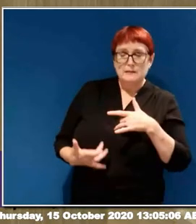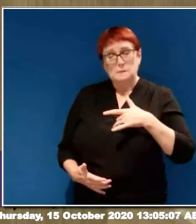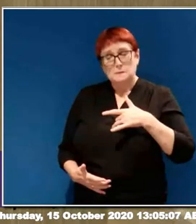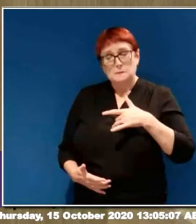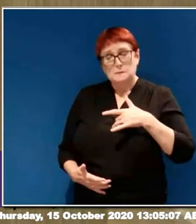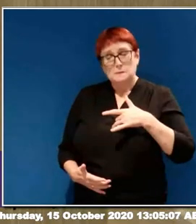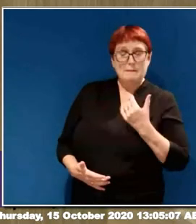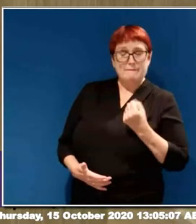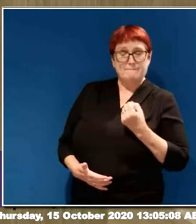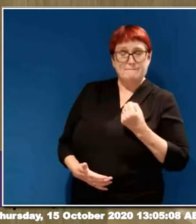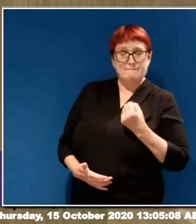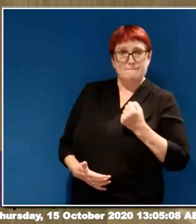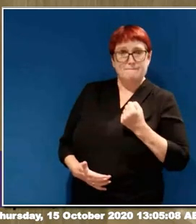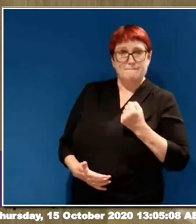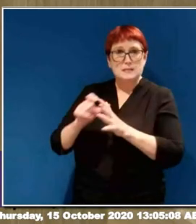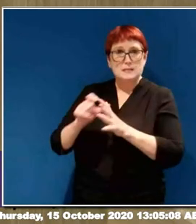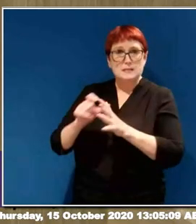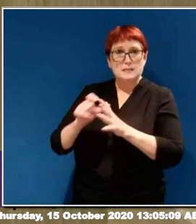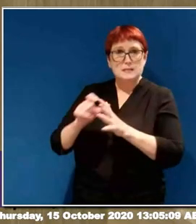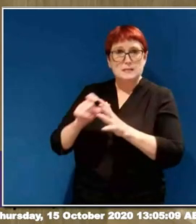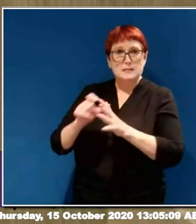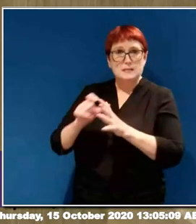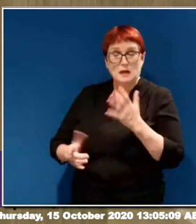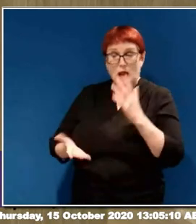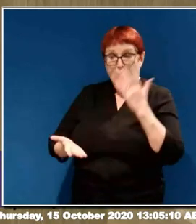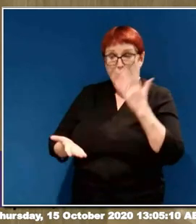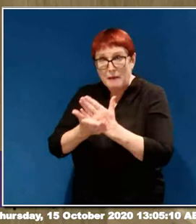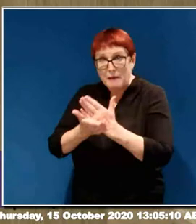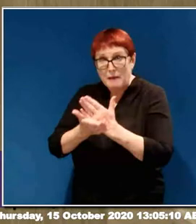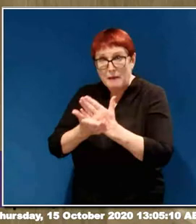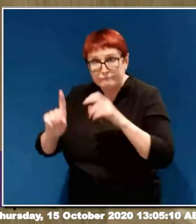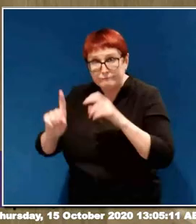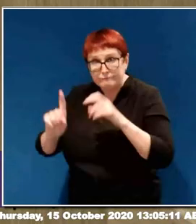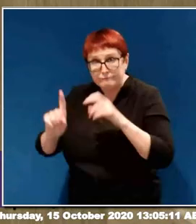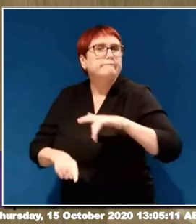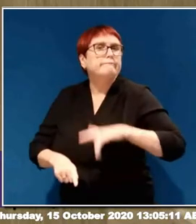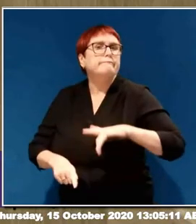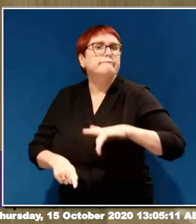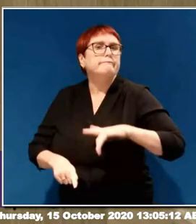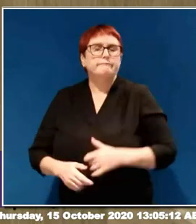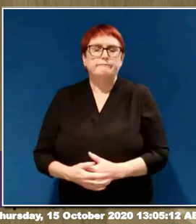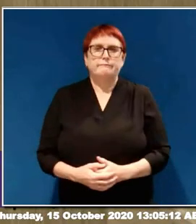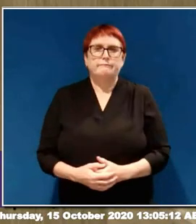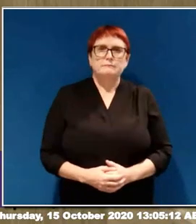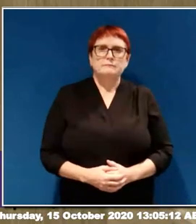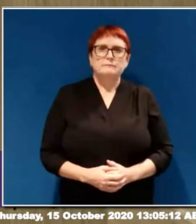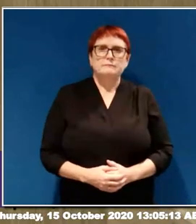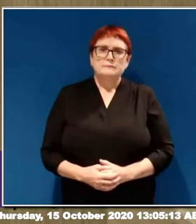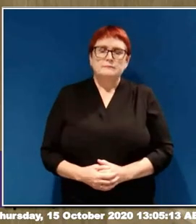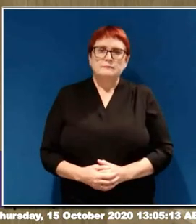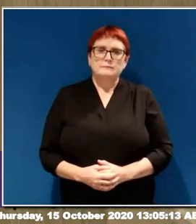So I think the schools actually do pick that up.